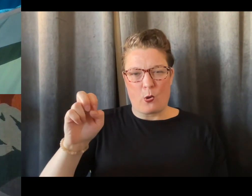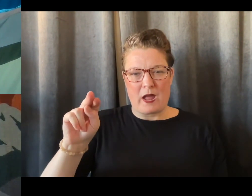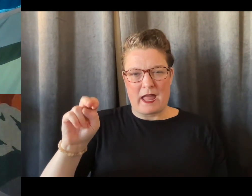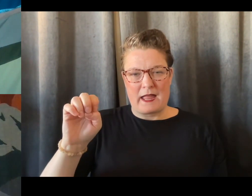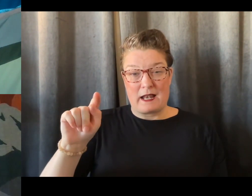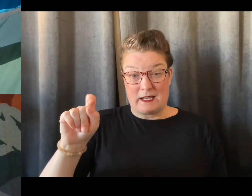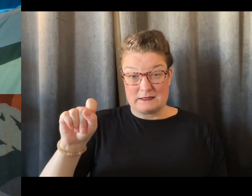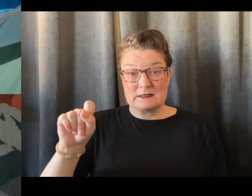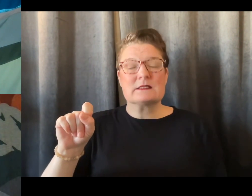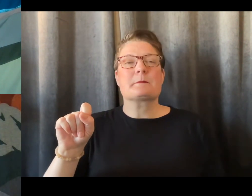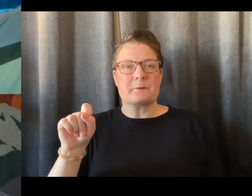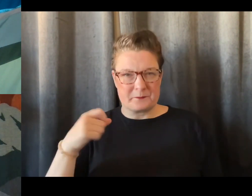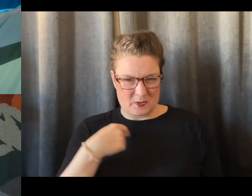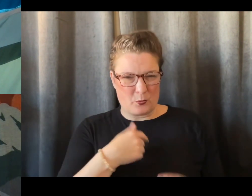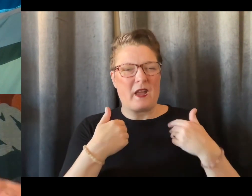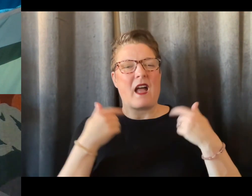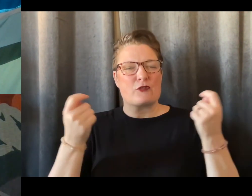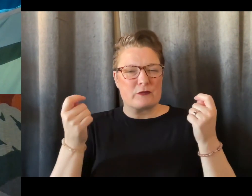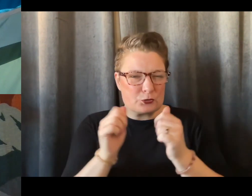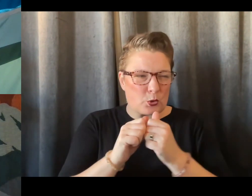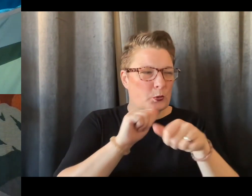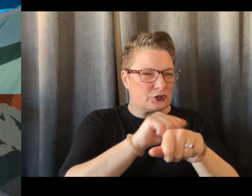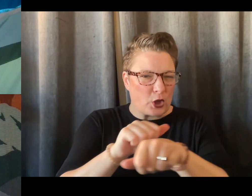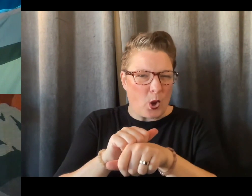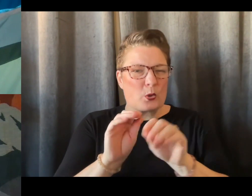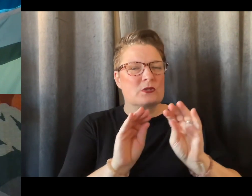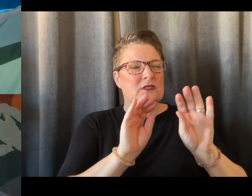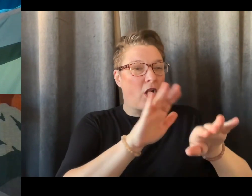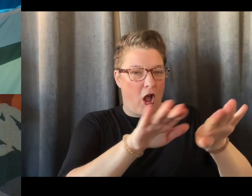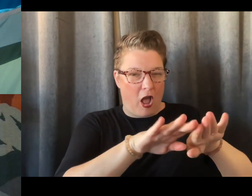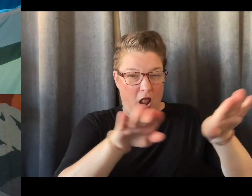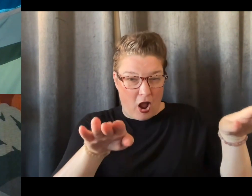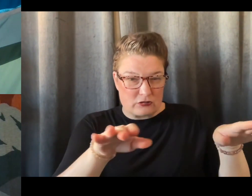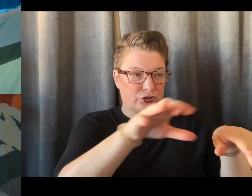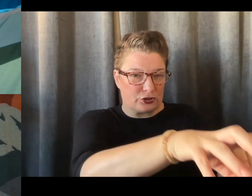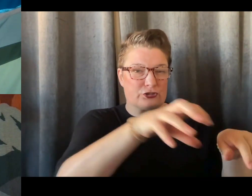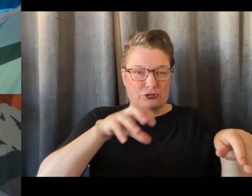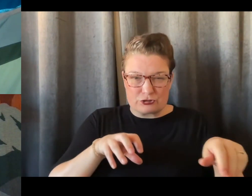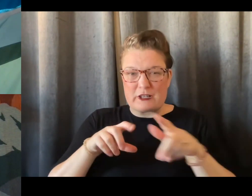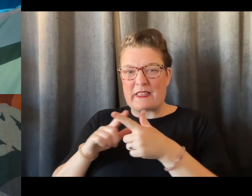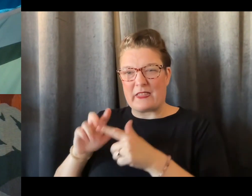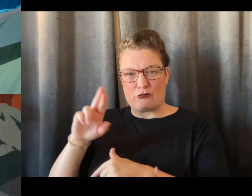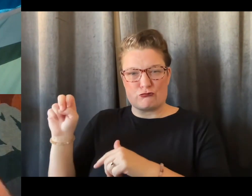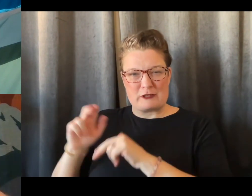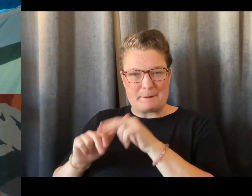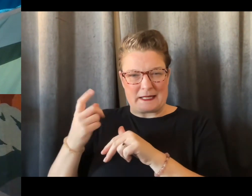these stones and like taking stones from the altar and then kind of like rebuilding something on the altar with these stones.